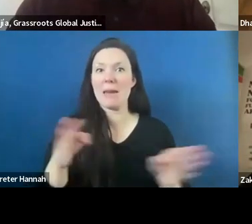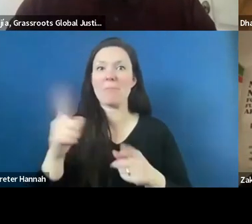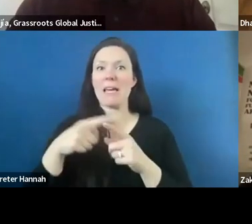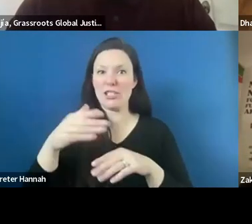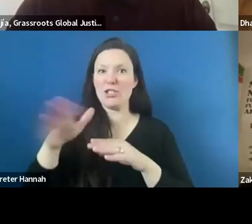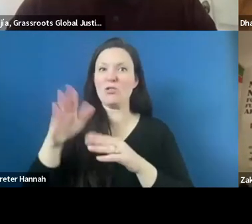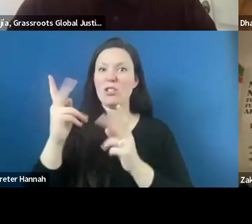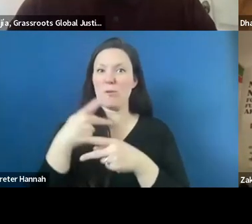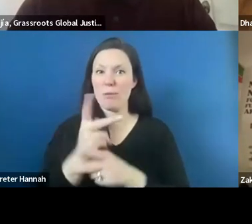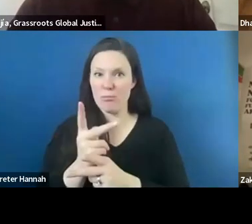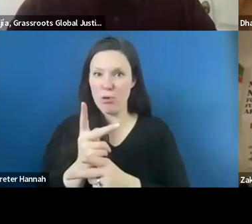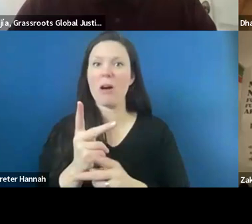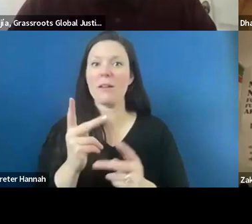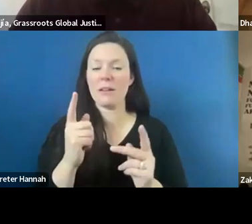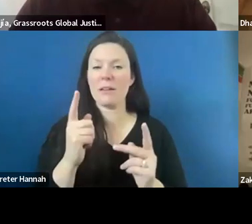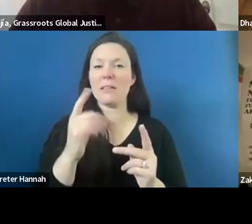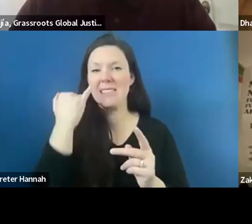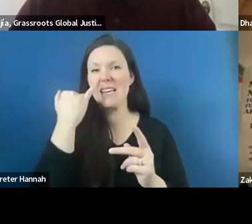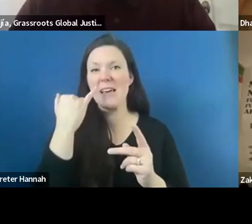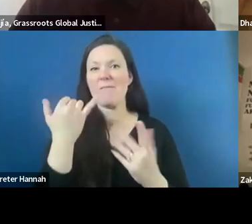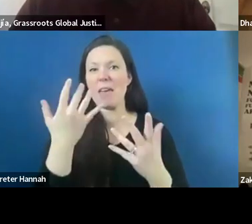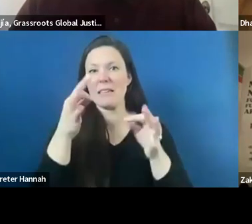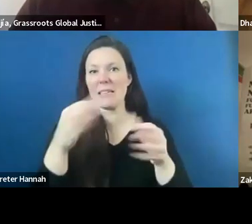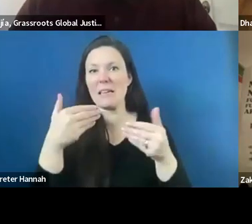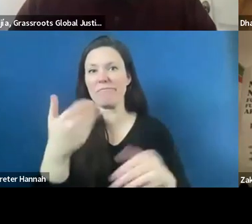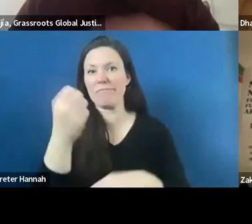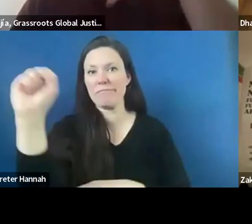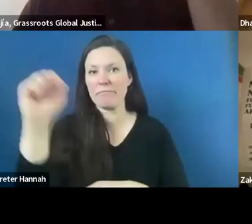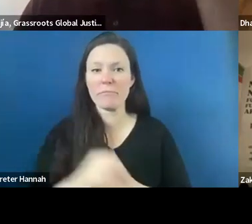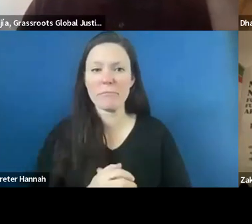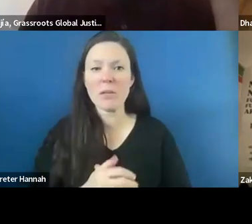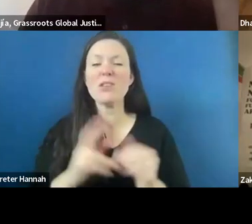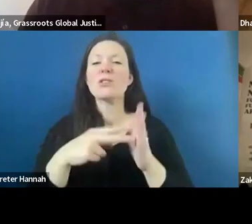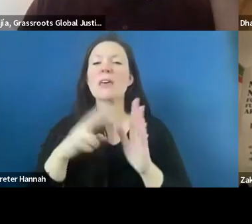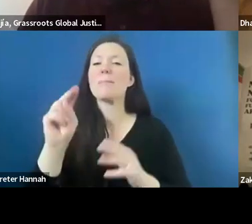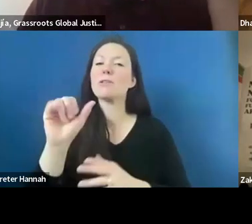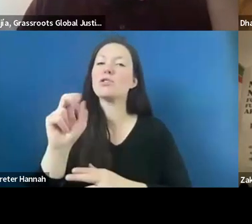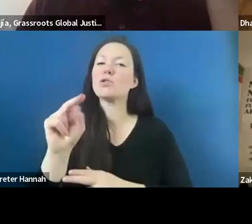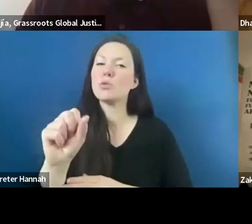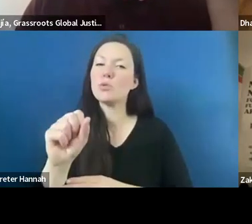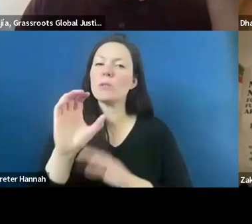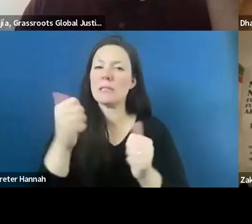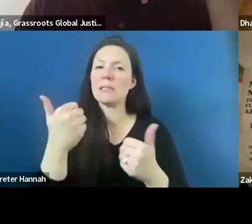But curious to hear from the panel, you know, on this question of the role that unions can play. And additionally, on our previous question